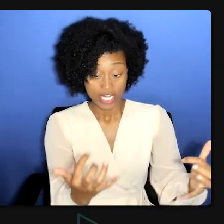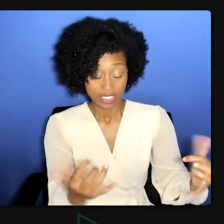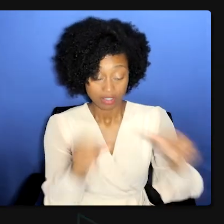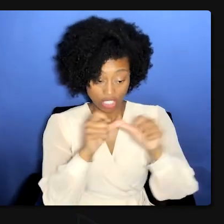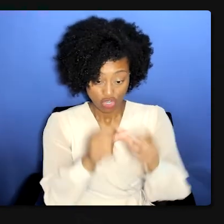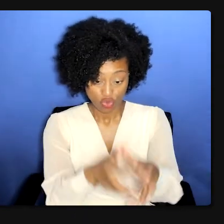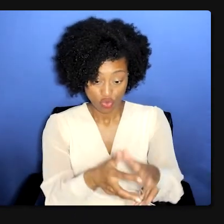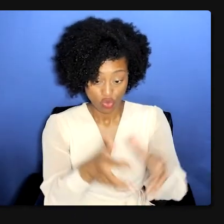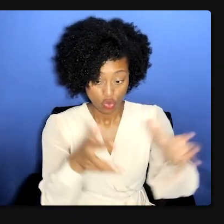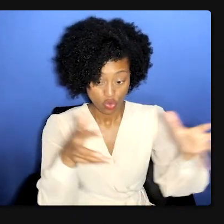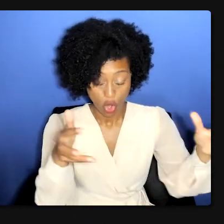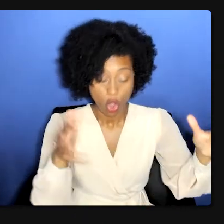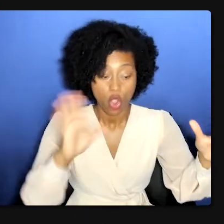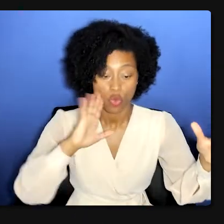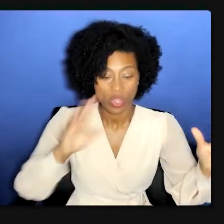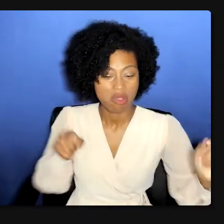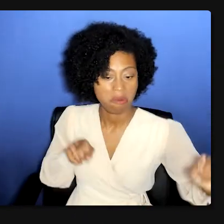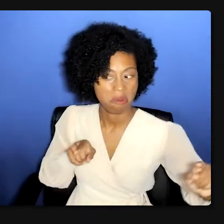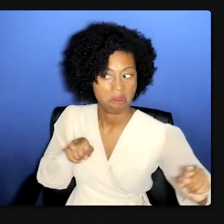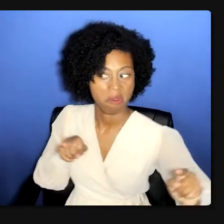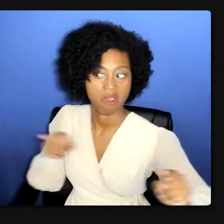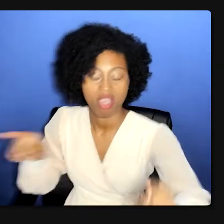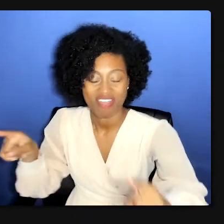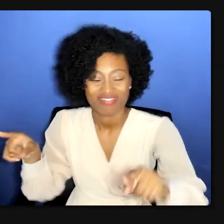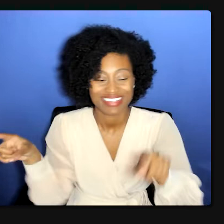that scaled audience will exhibit the same behavior.